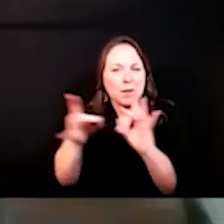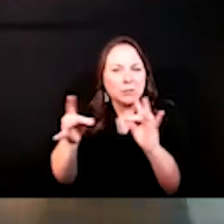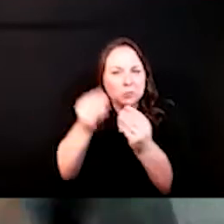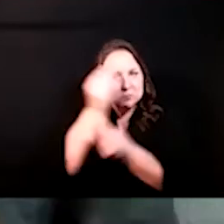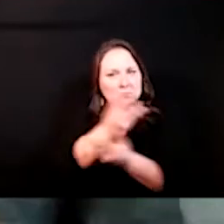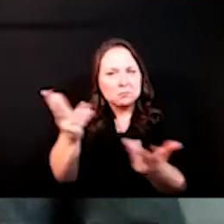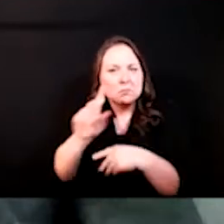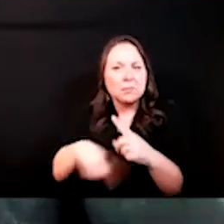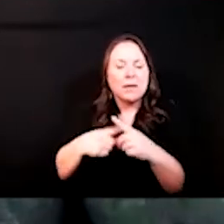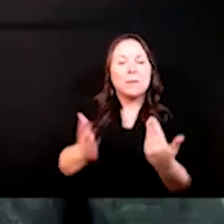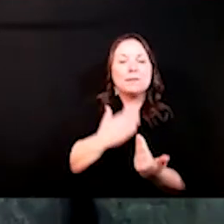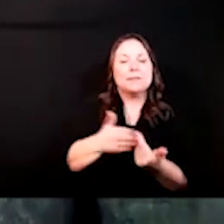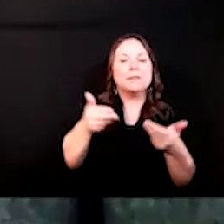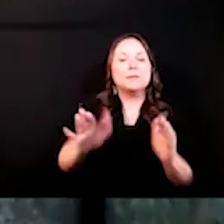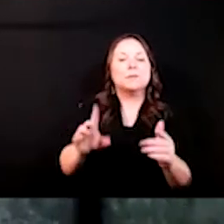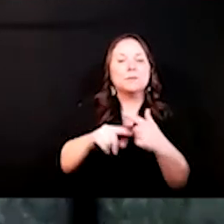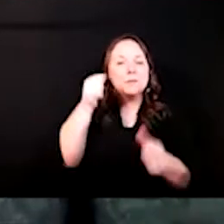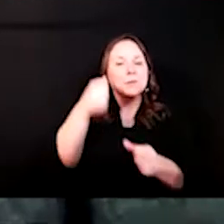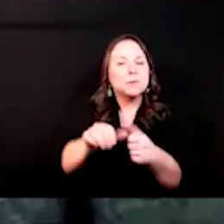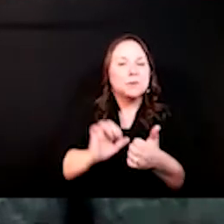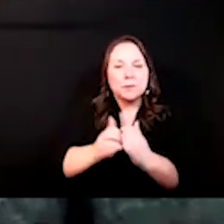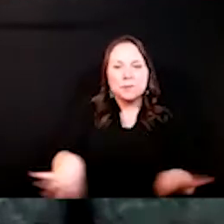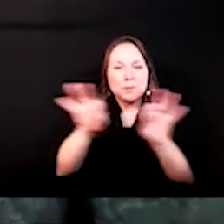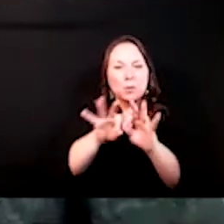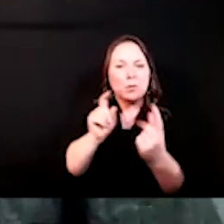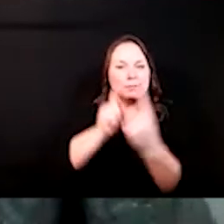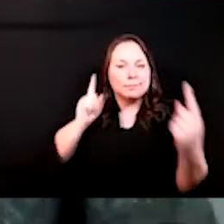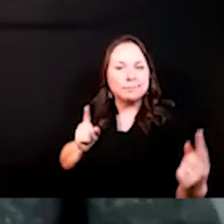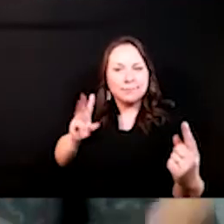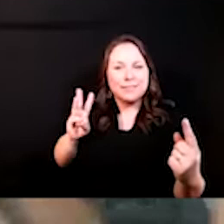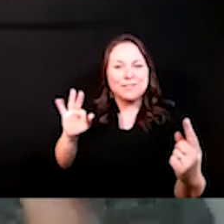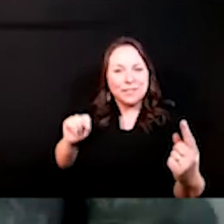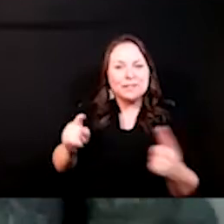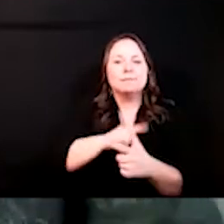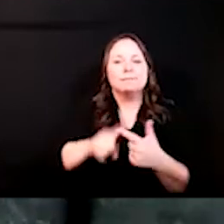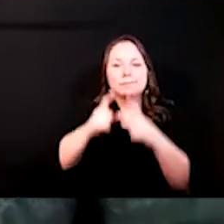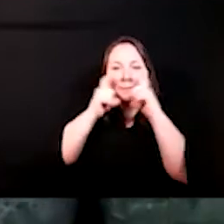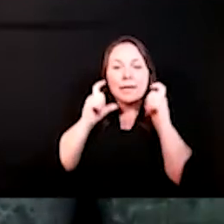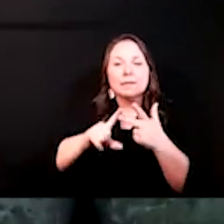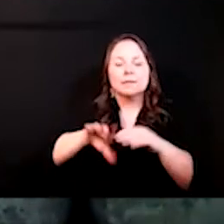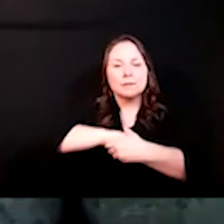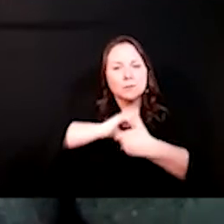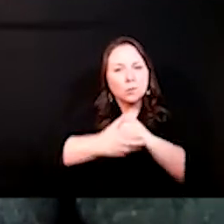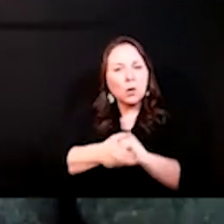MESSAGING IN TERMS OF JUST EASY WAYS TO REMEMBER THE IMPORTANCE OF PHYSICAL DISTANCING, WEARING MASKS,